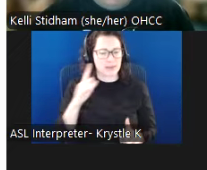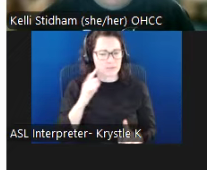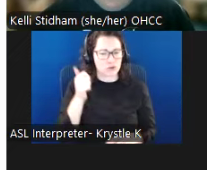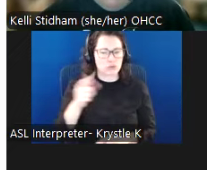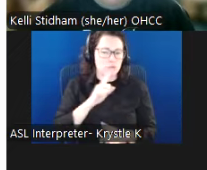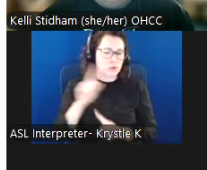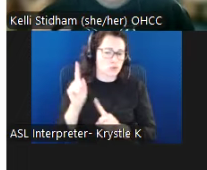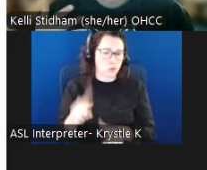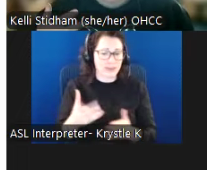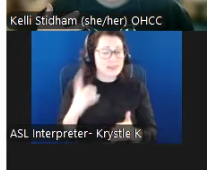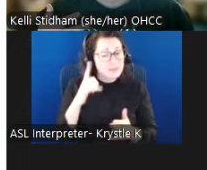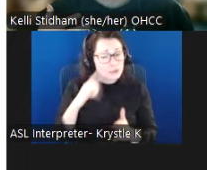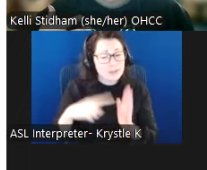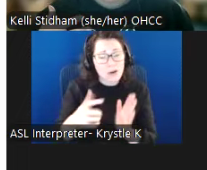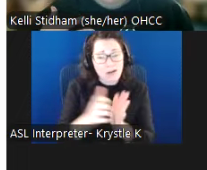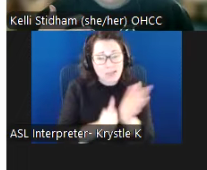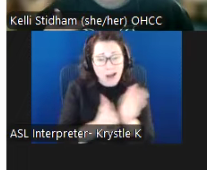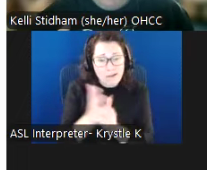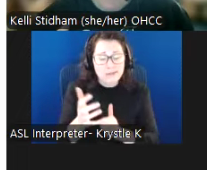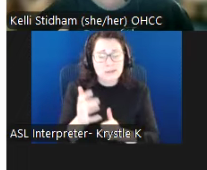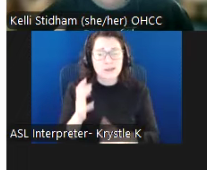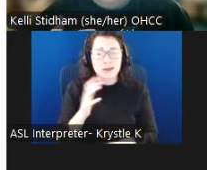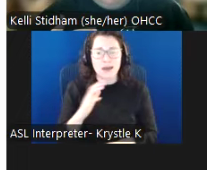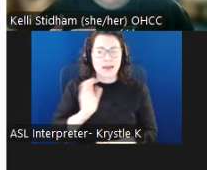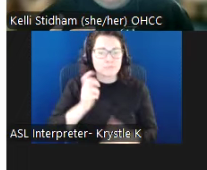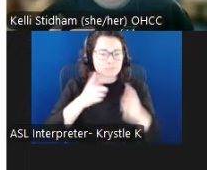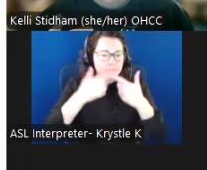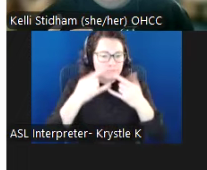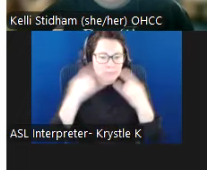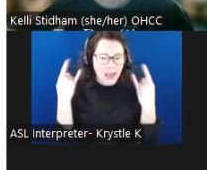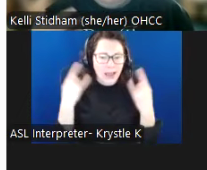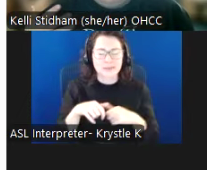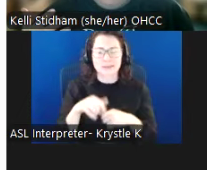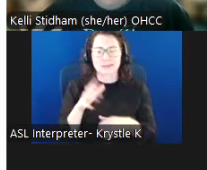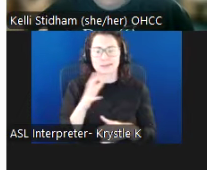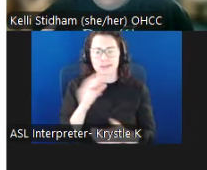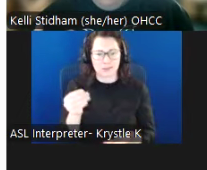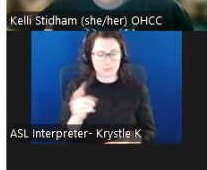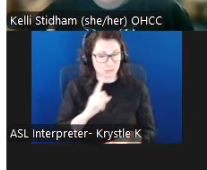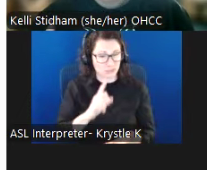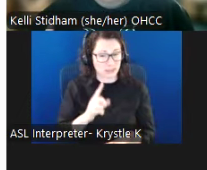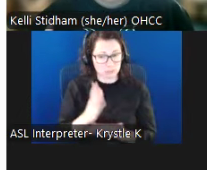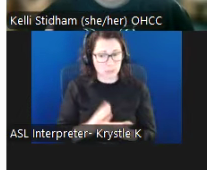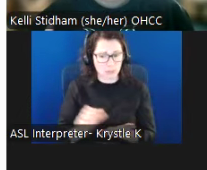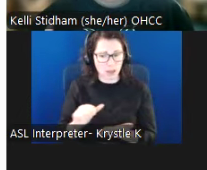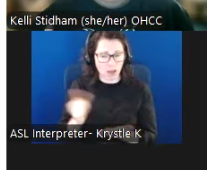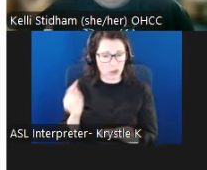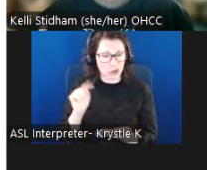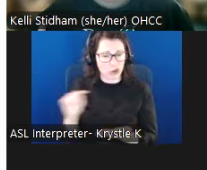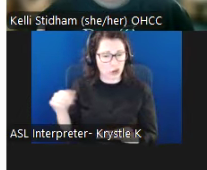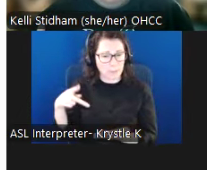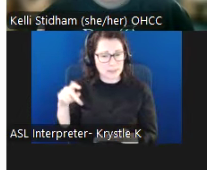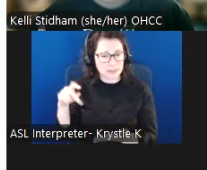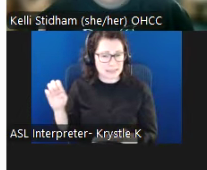like gloves and uh masks and um even